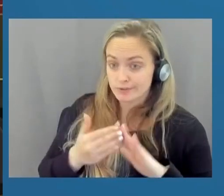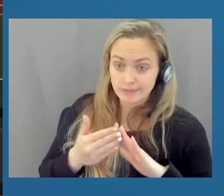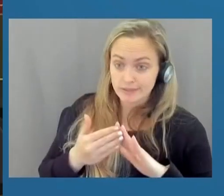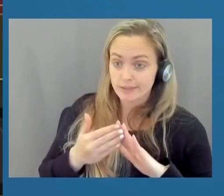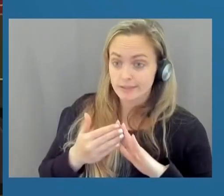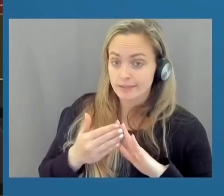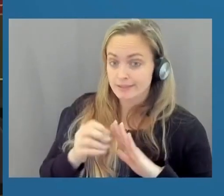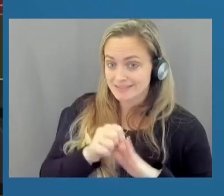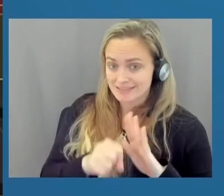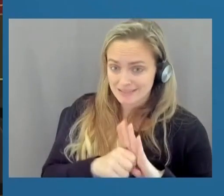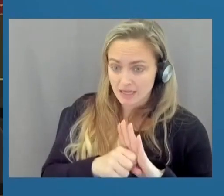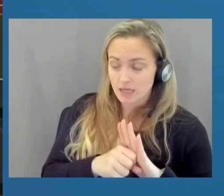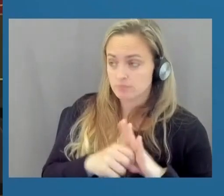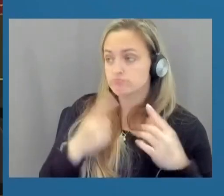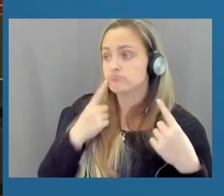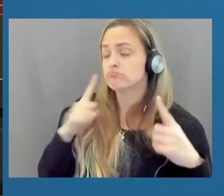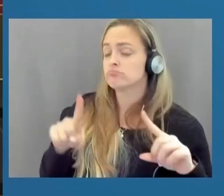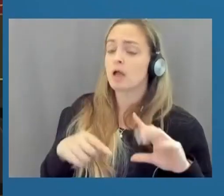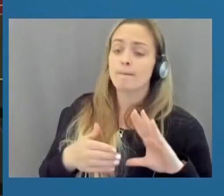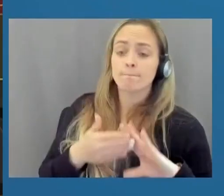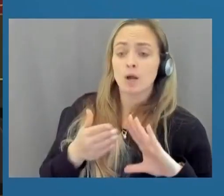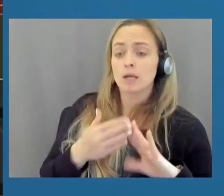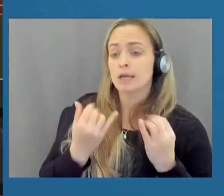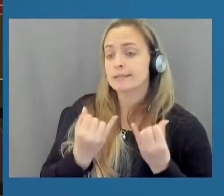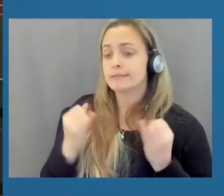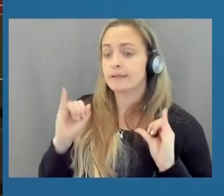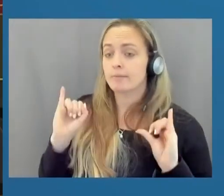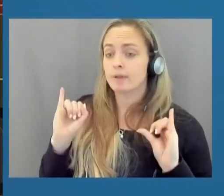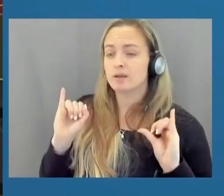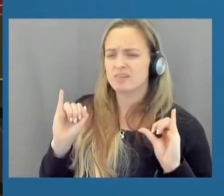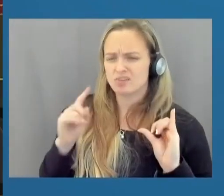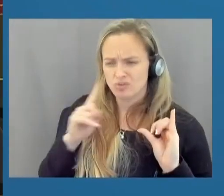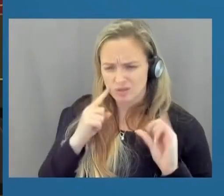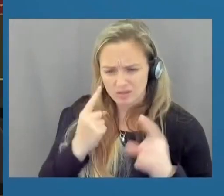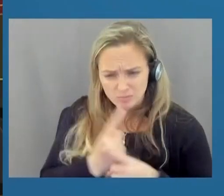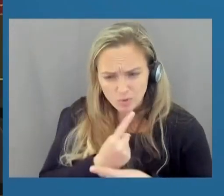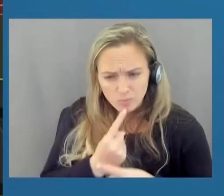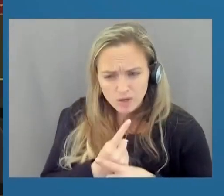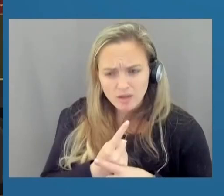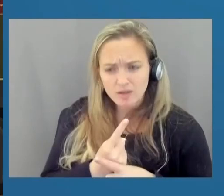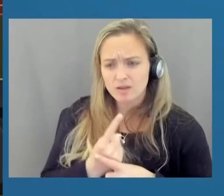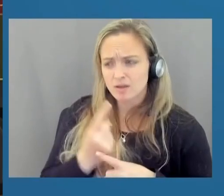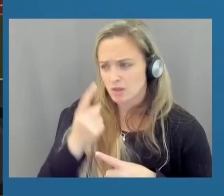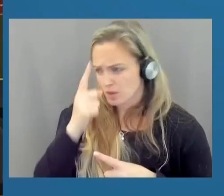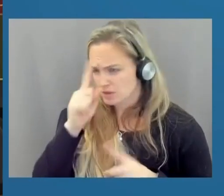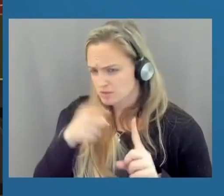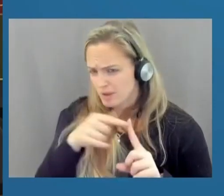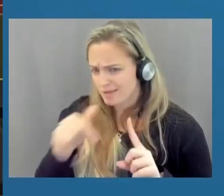has declared he is running as an independent. Do you think that's appropriate? Do you have thoughts as the leader of the state party